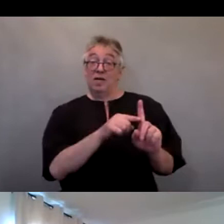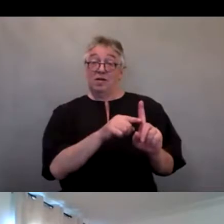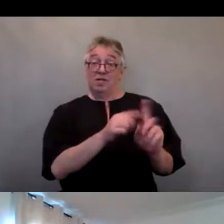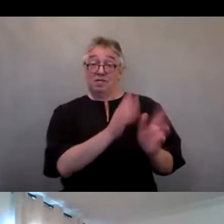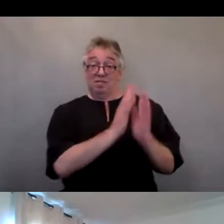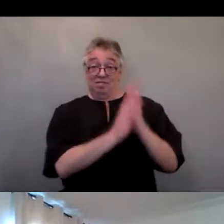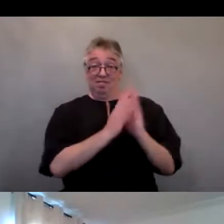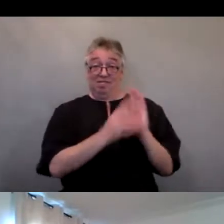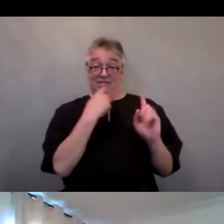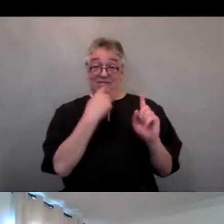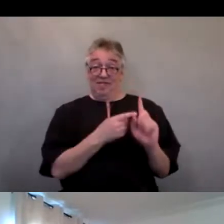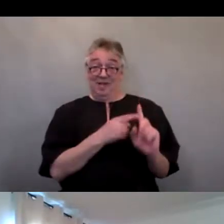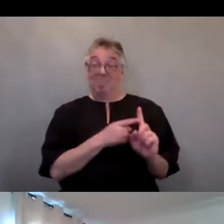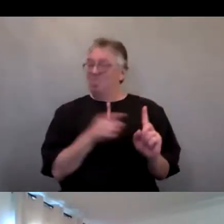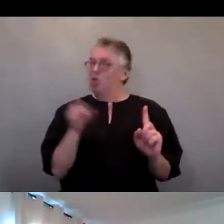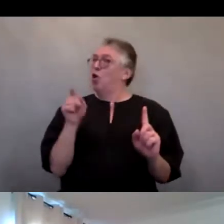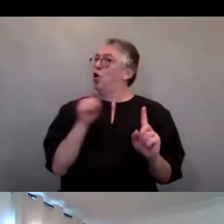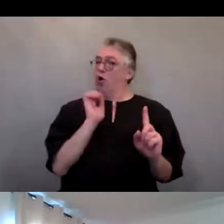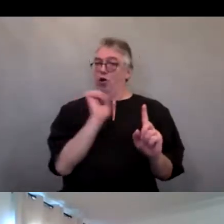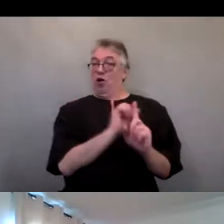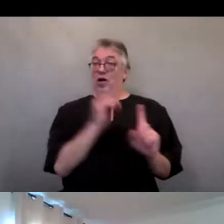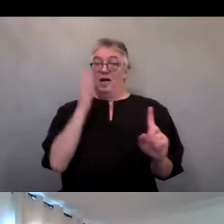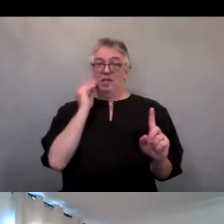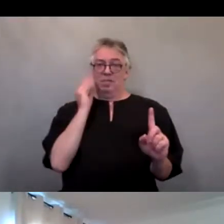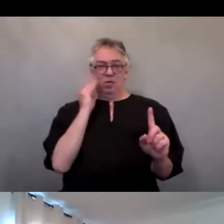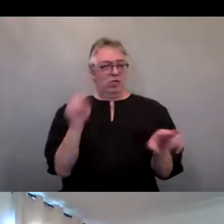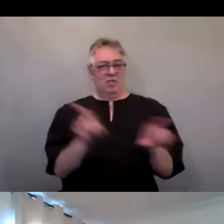is identical to yours, Lise